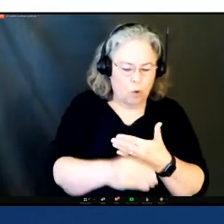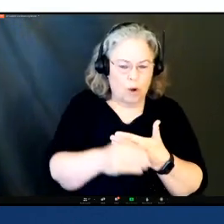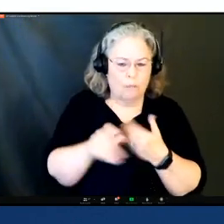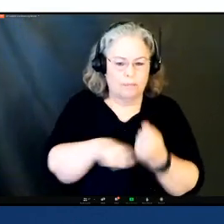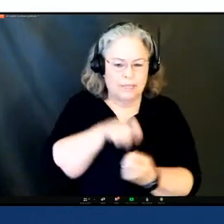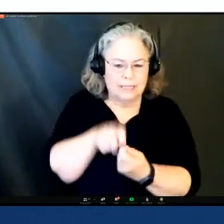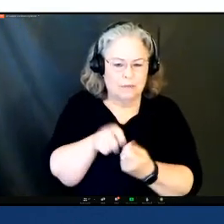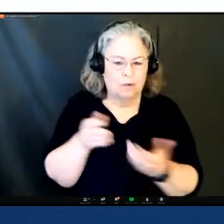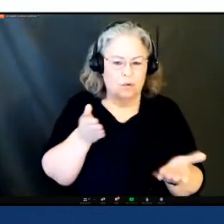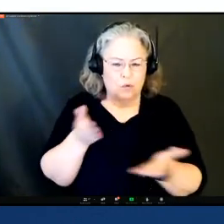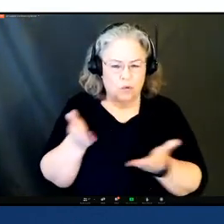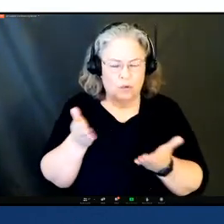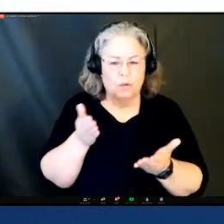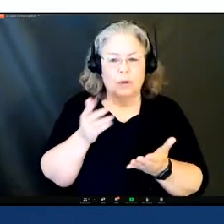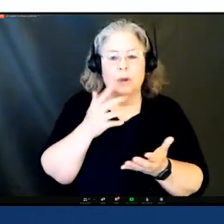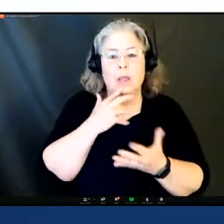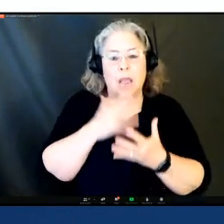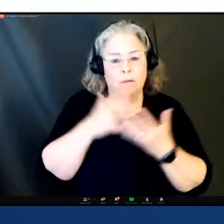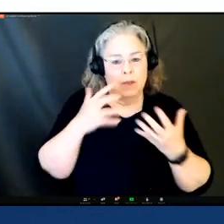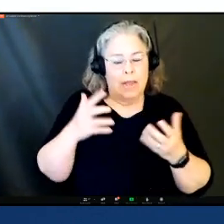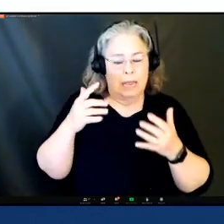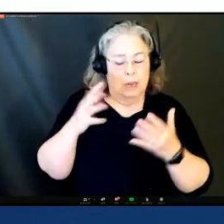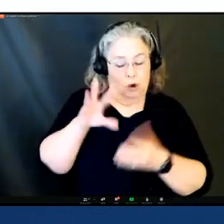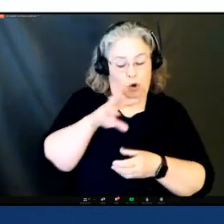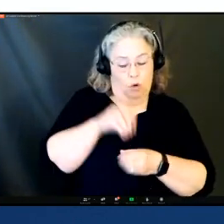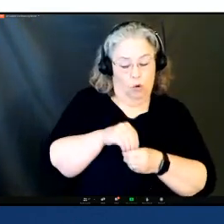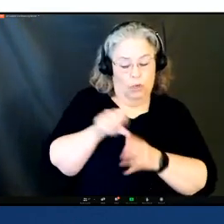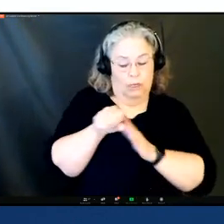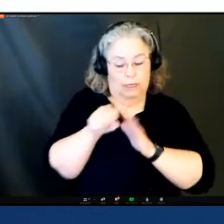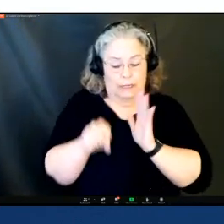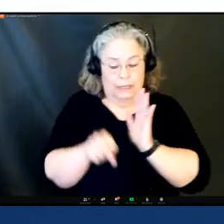much of the state and federal revenue that funds health and social services programs,